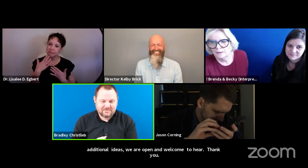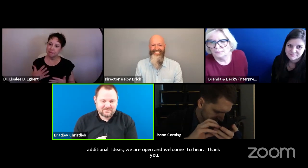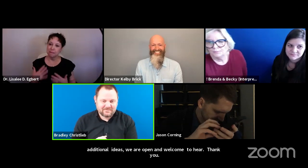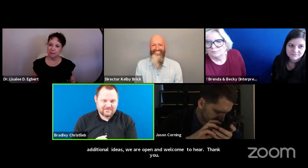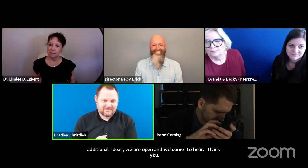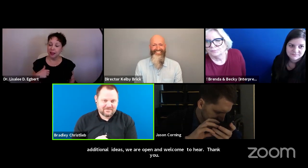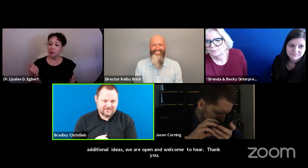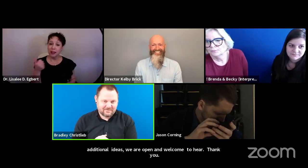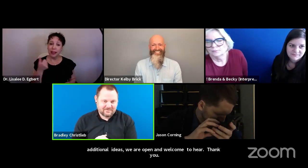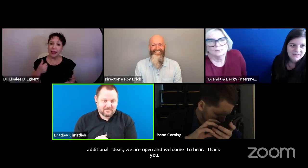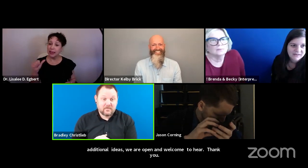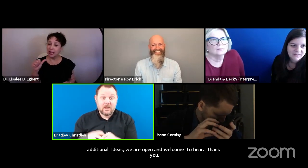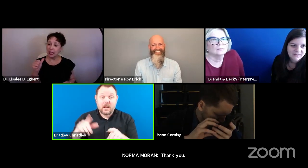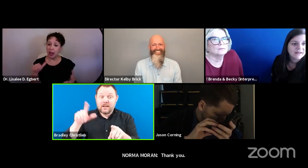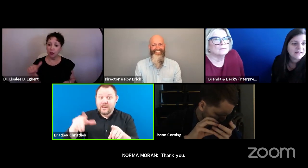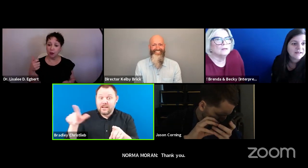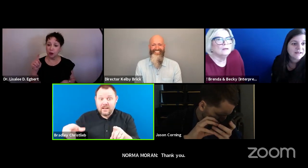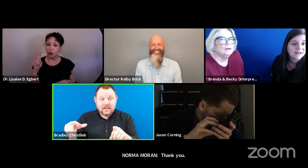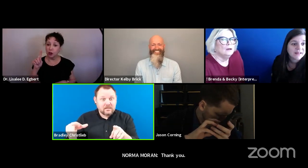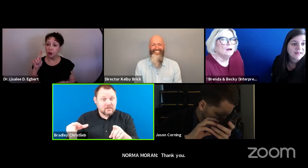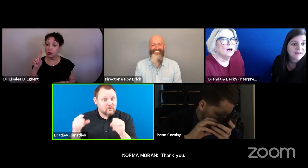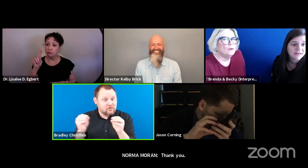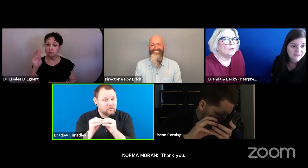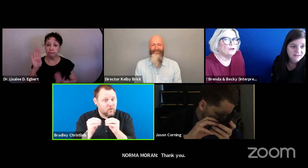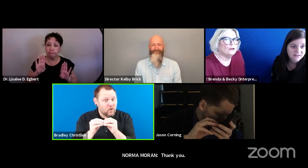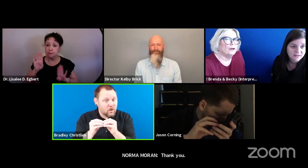You're most welcome.